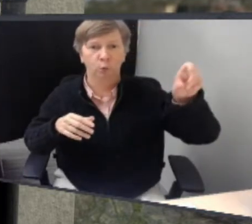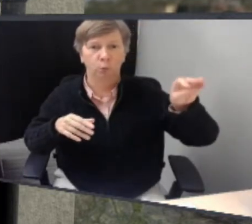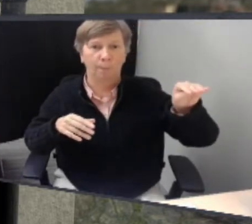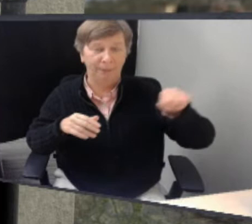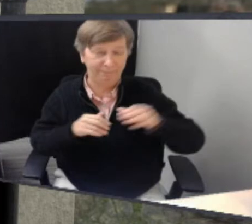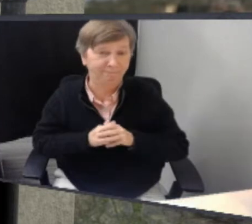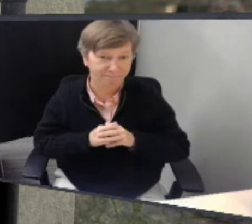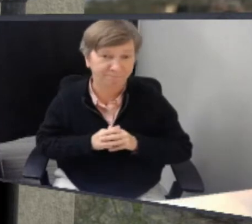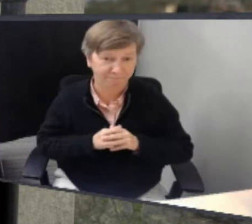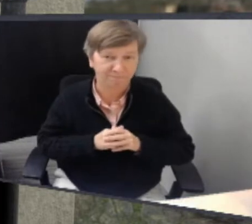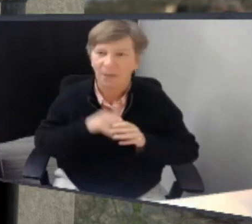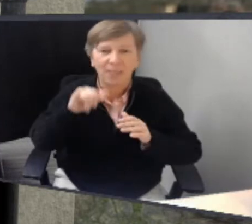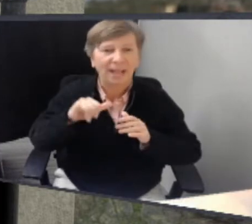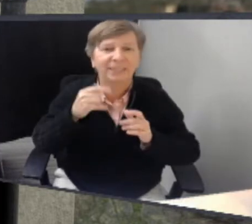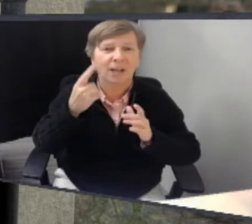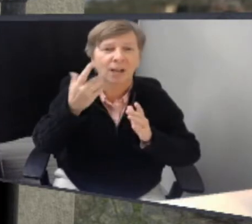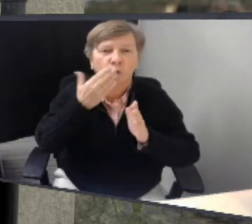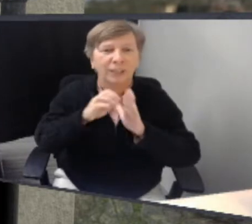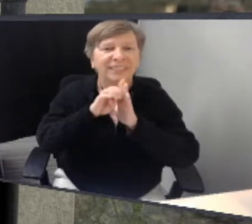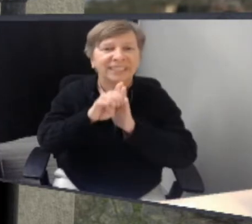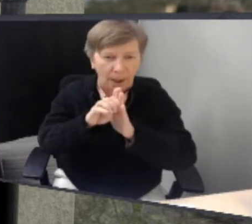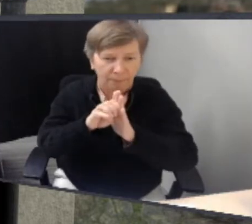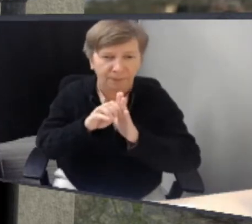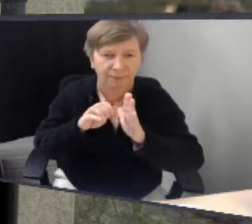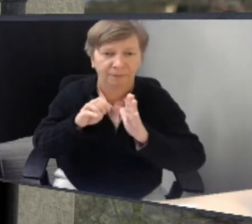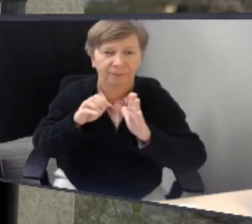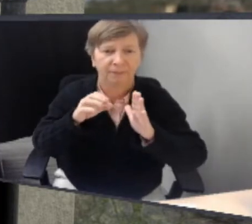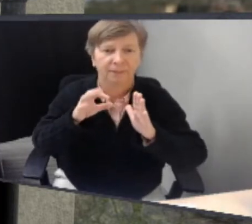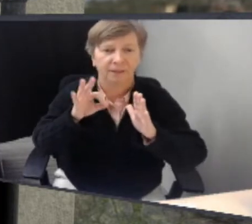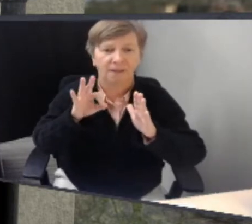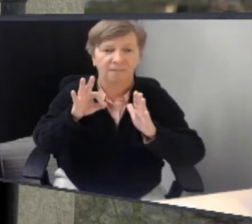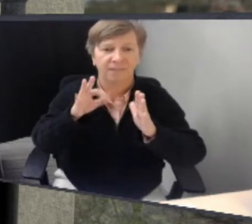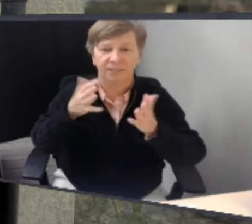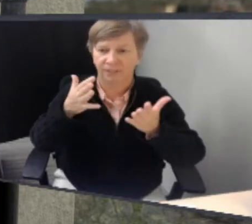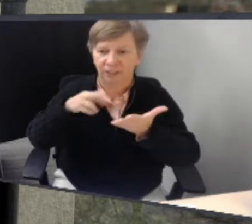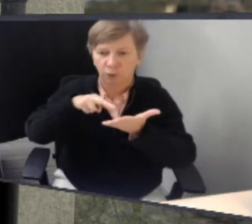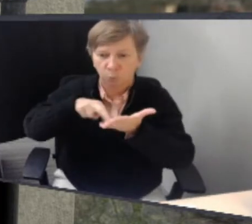you can only see me, and the interpreter is only visible in the Zoom room that we're in. But I think